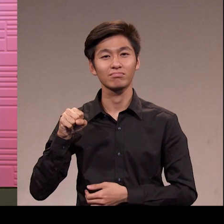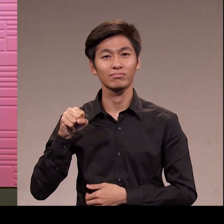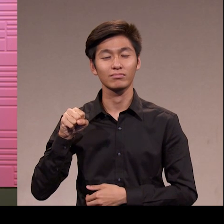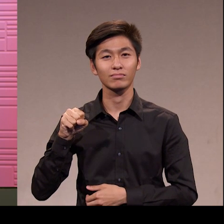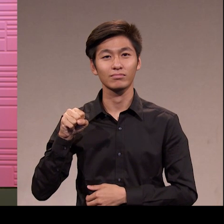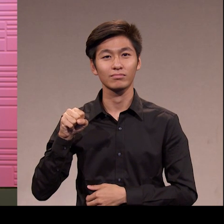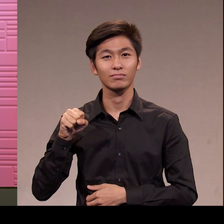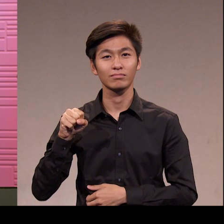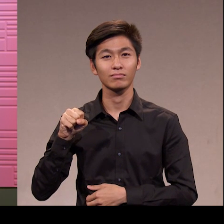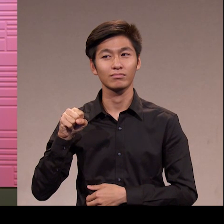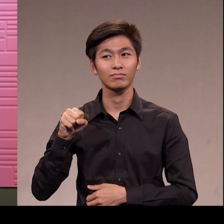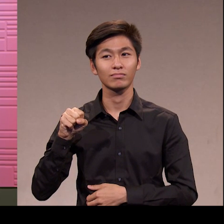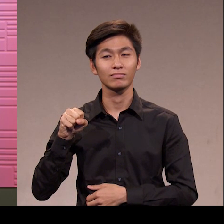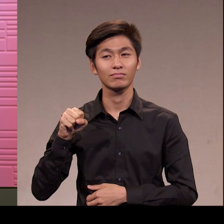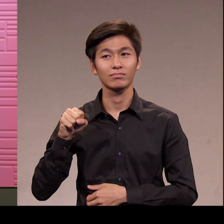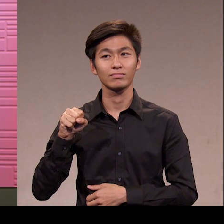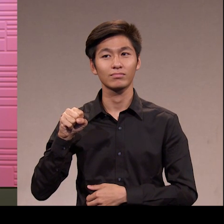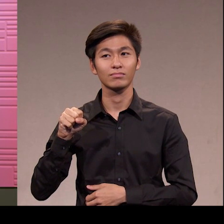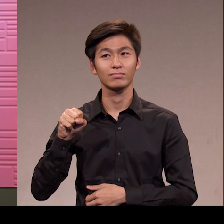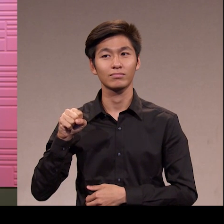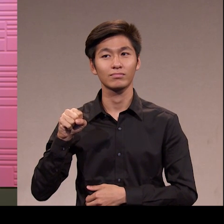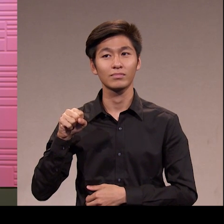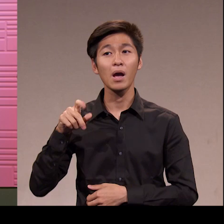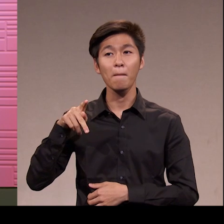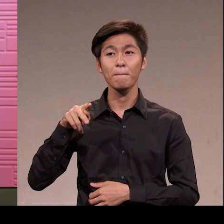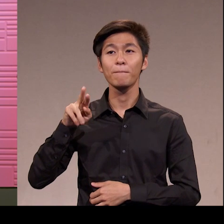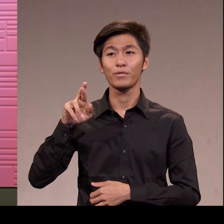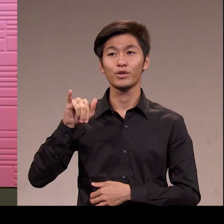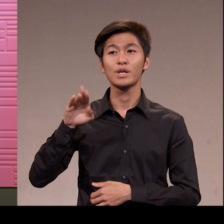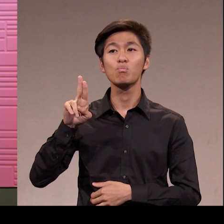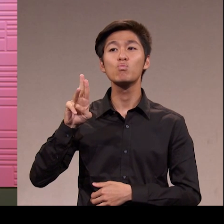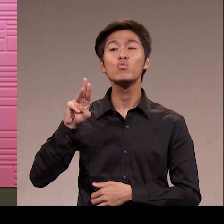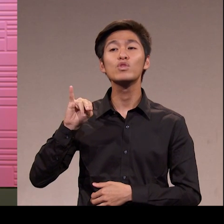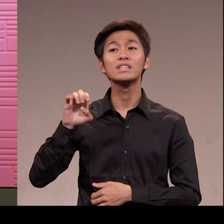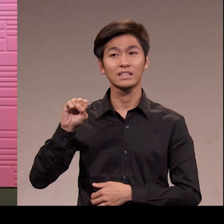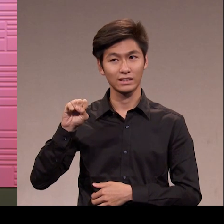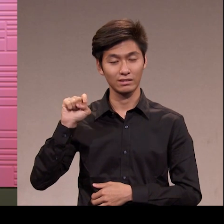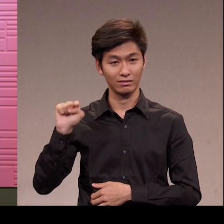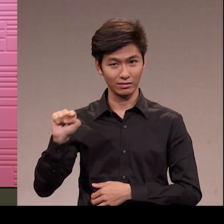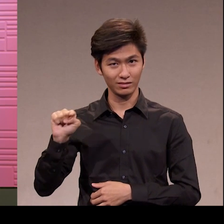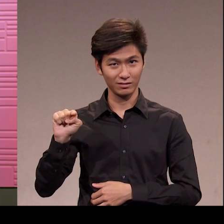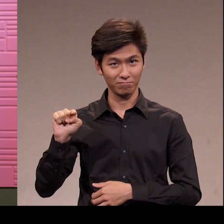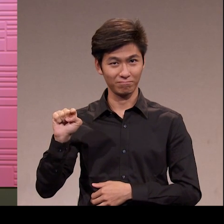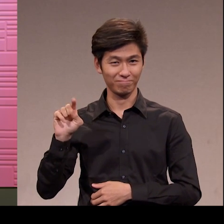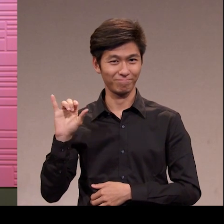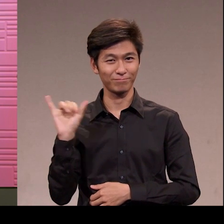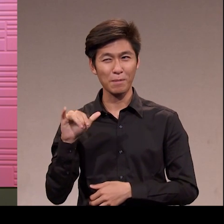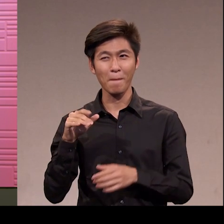Since the Prebumi Indonesians are the majority, in some ways they are the big brother.